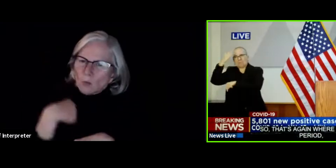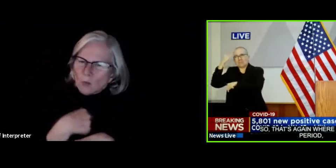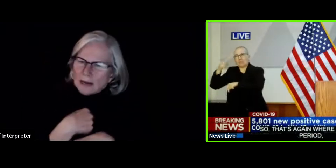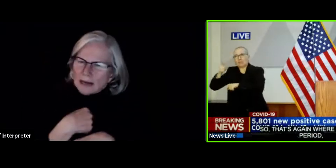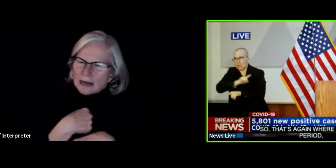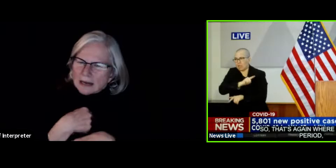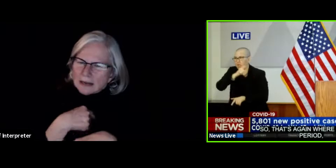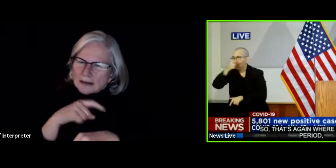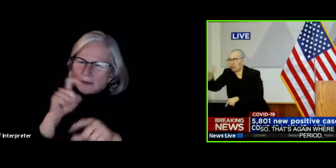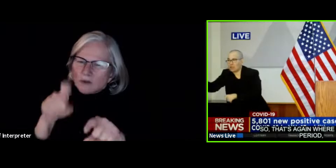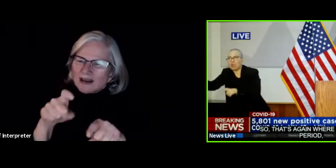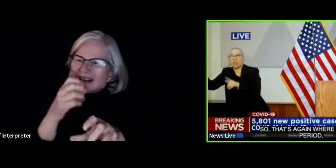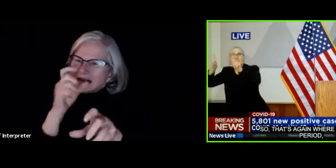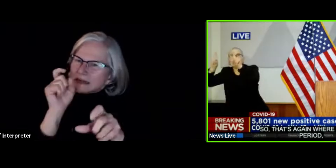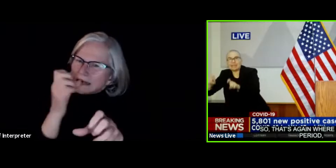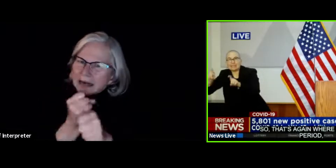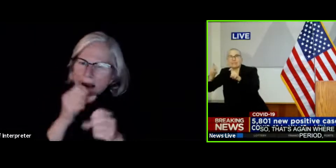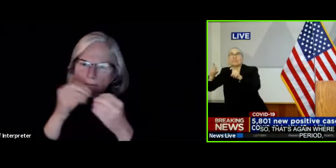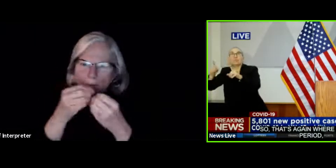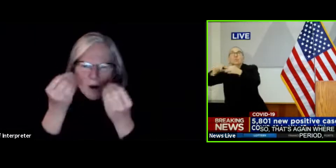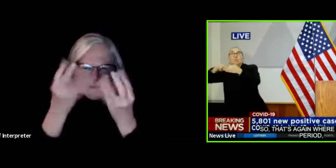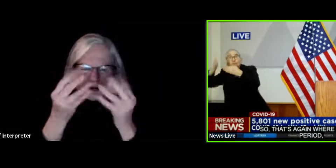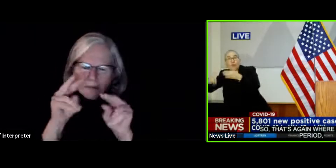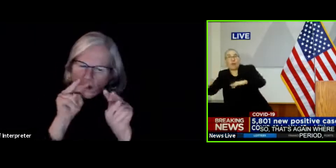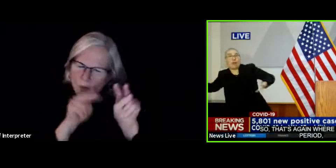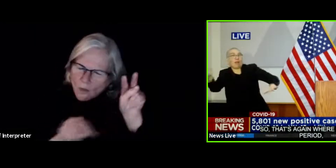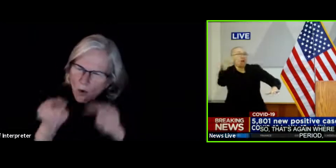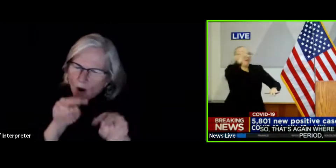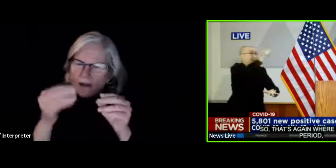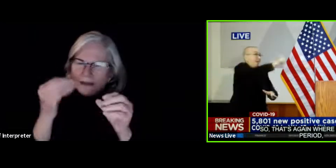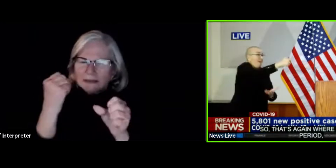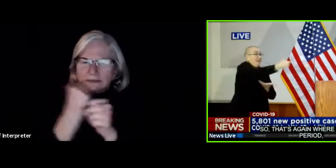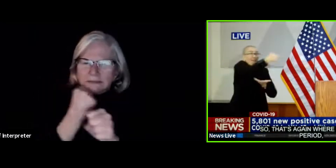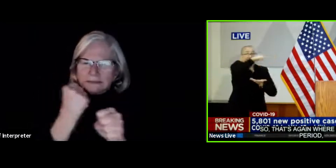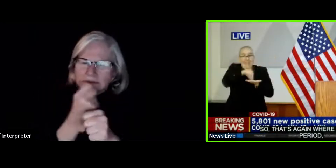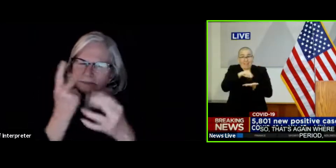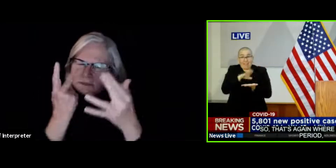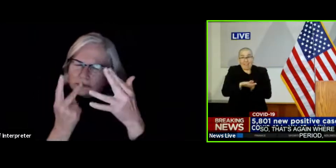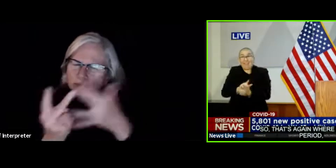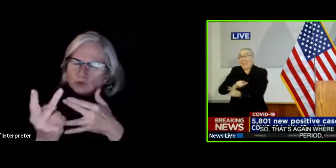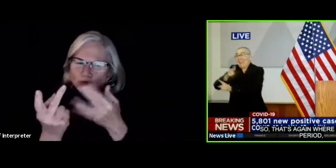US SOMETHING ABOUT WHERE THINGS ARE GOING. SO WHEN WE LOOK AT THAT LAG PERIODS, THE TIME